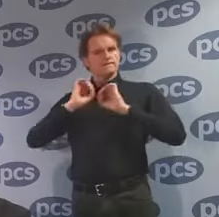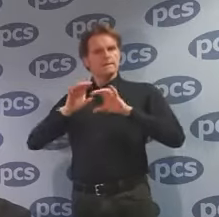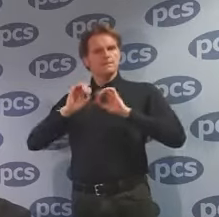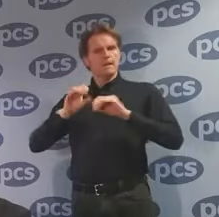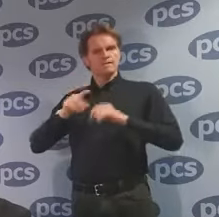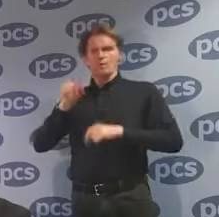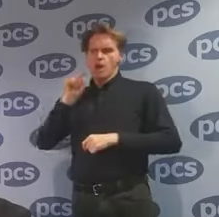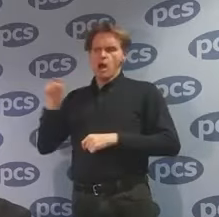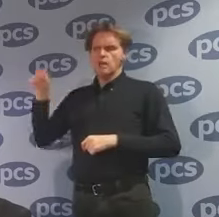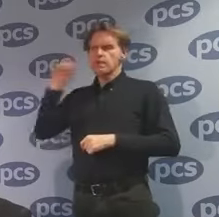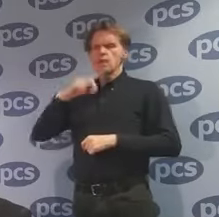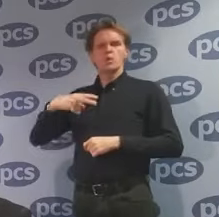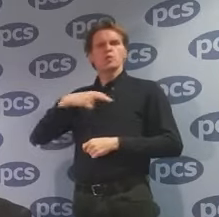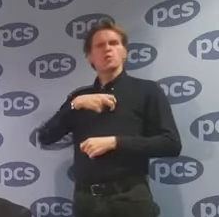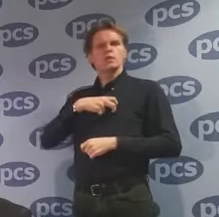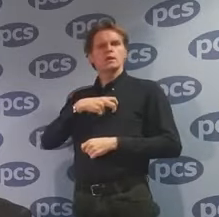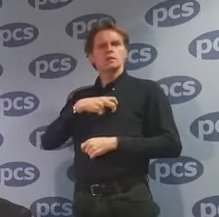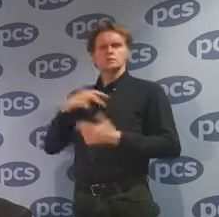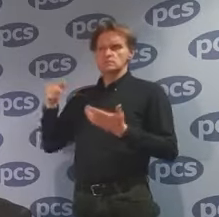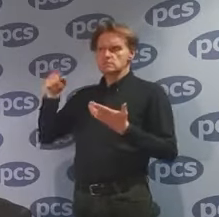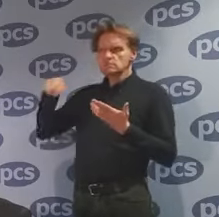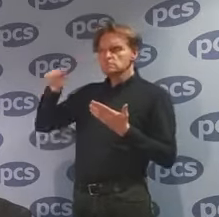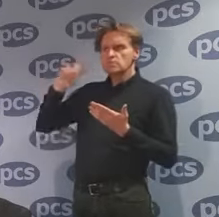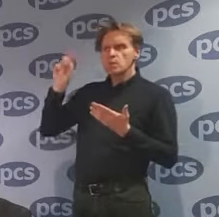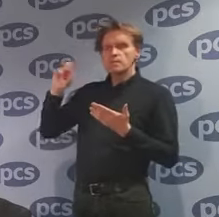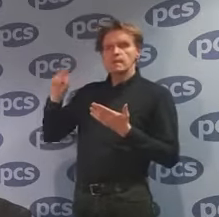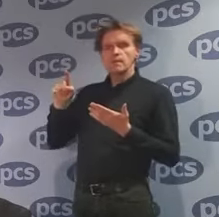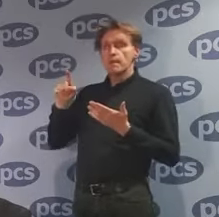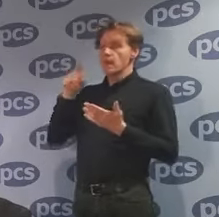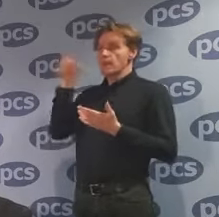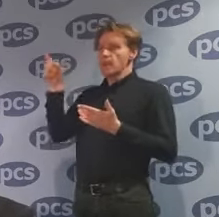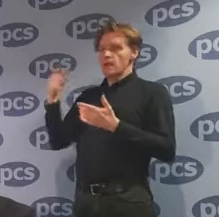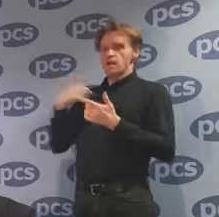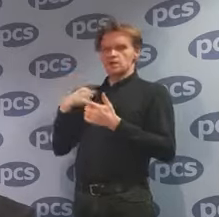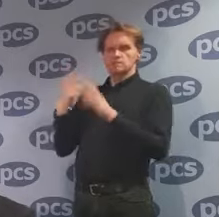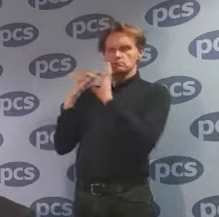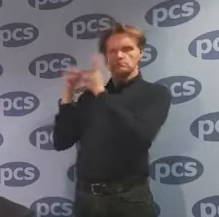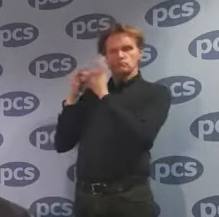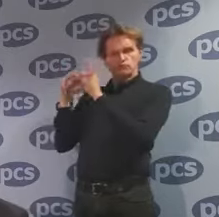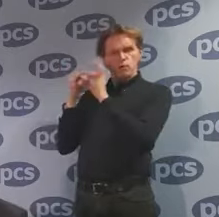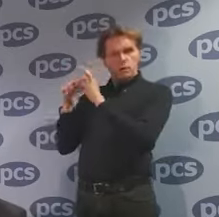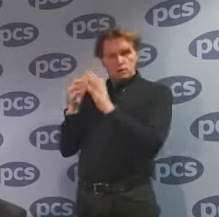unions and how likely it is that we were able to join up with them? Well I think